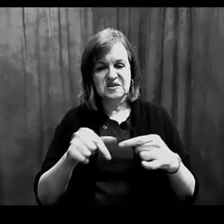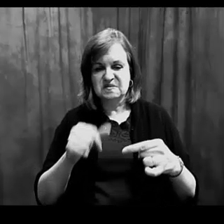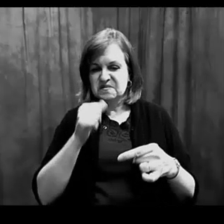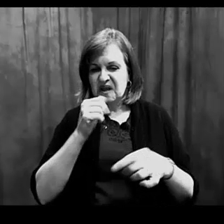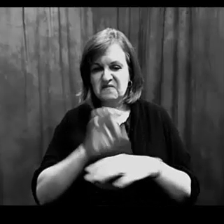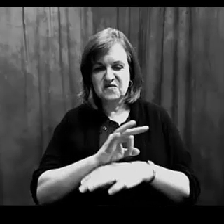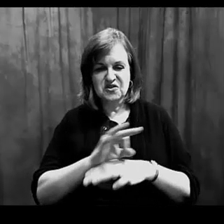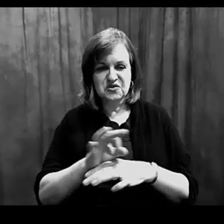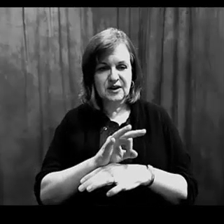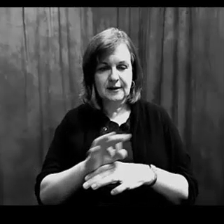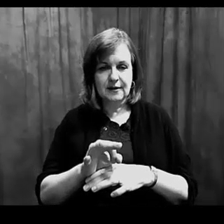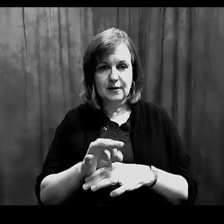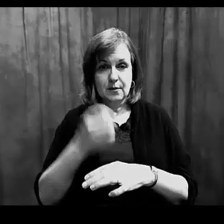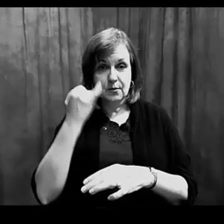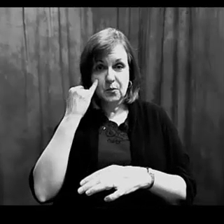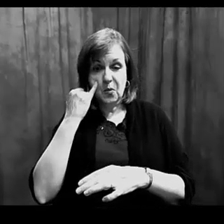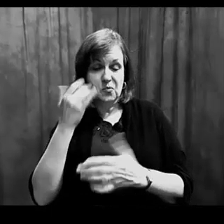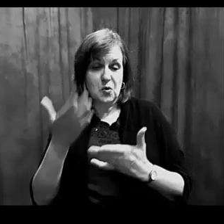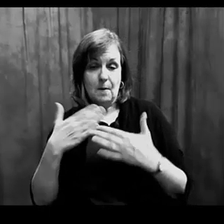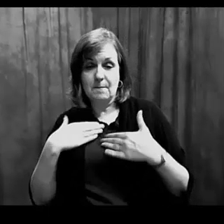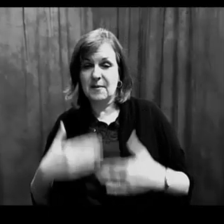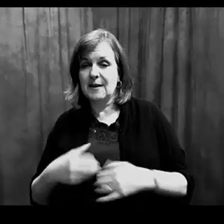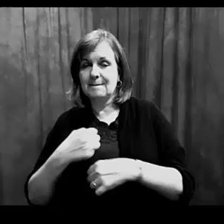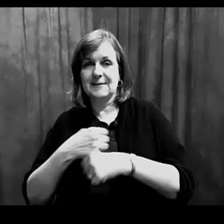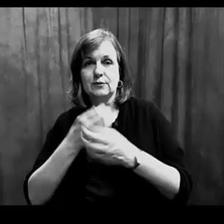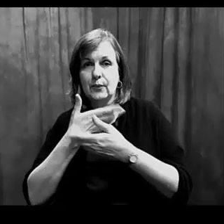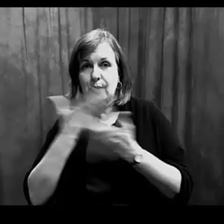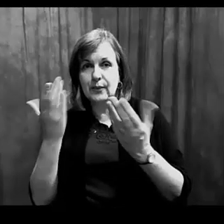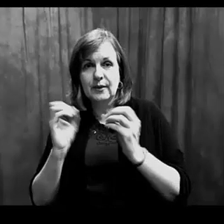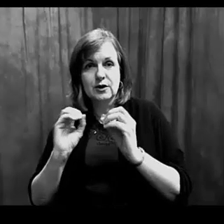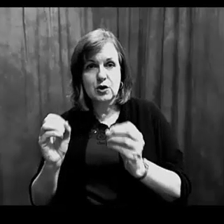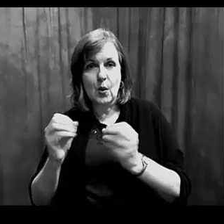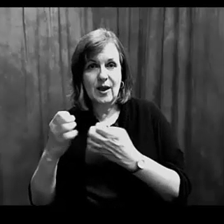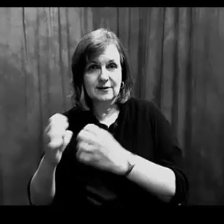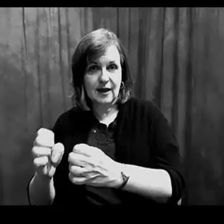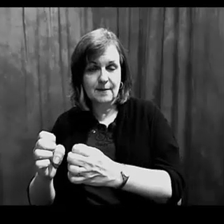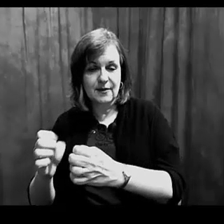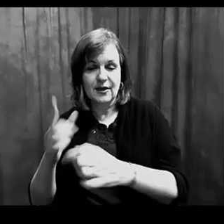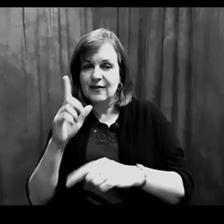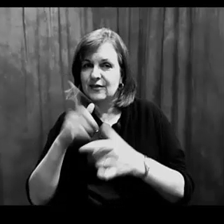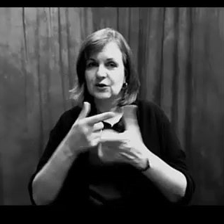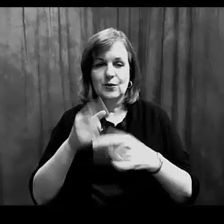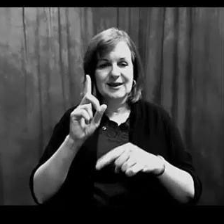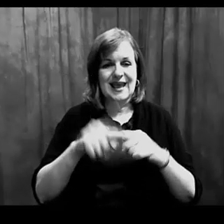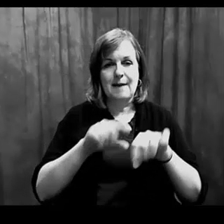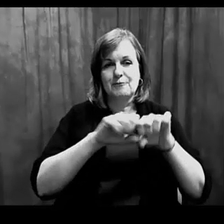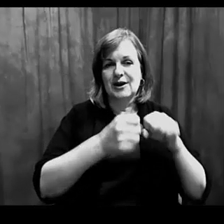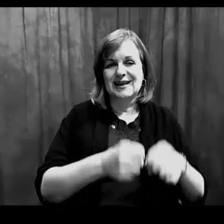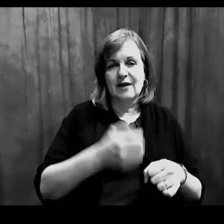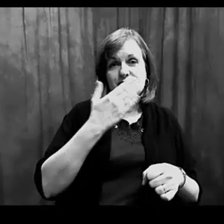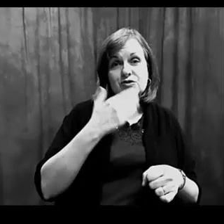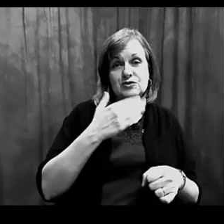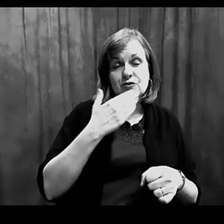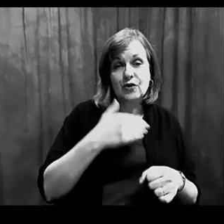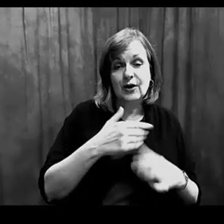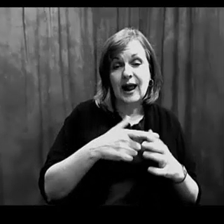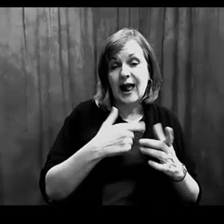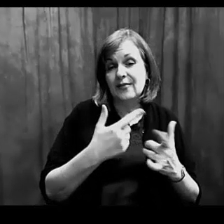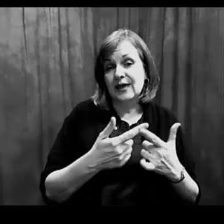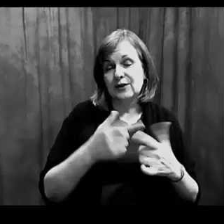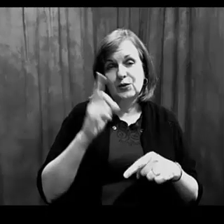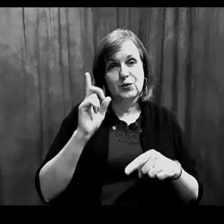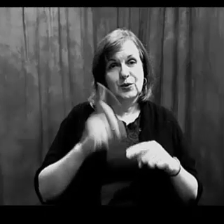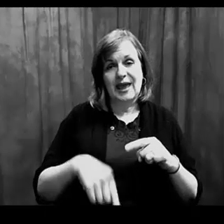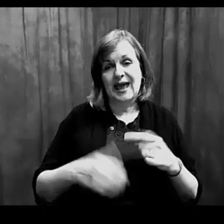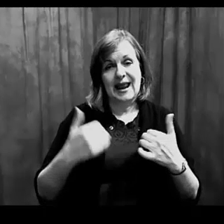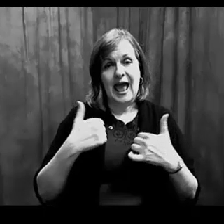maybe you don't produce any lactase -- if you don't makethe lactase you can't break down the lactose and then you can have milk!